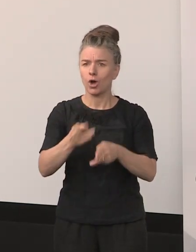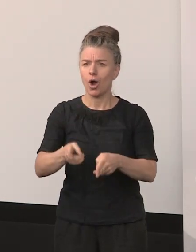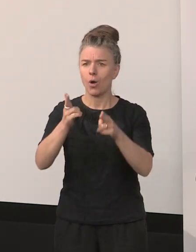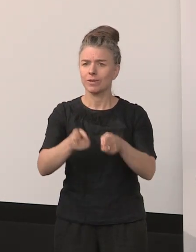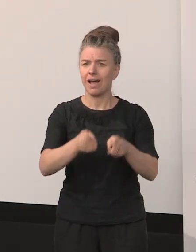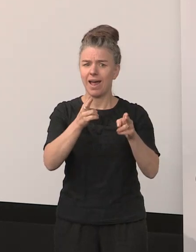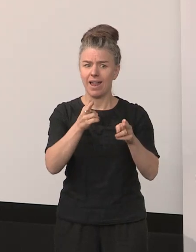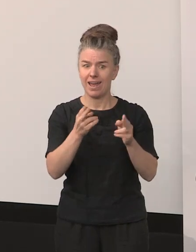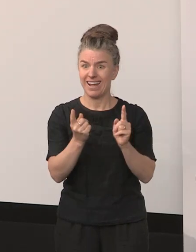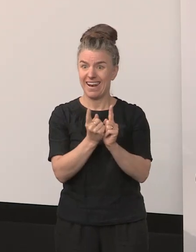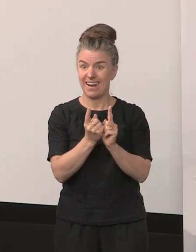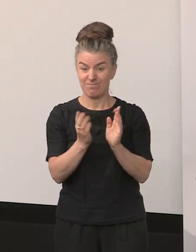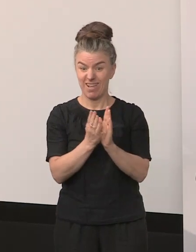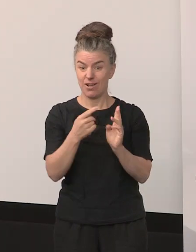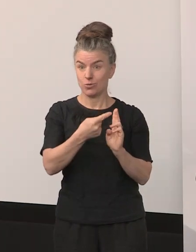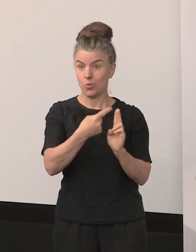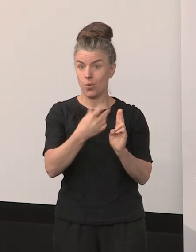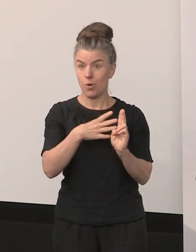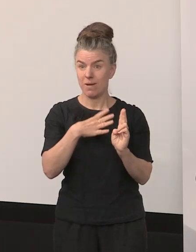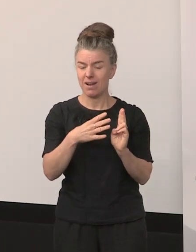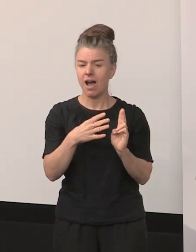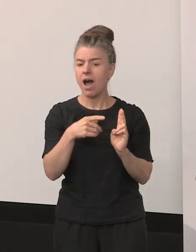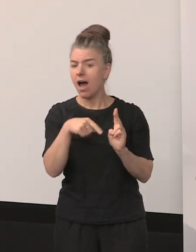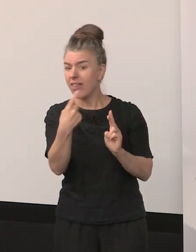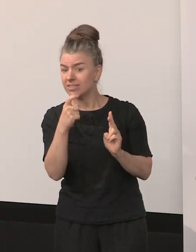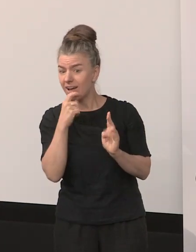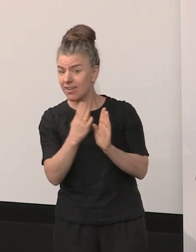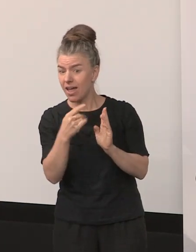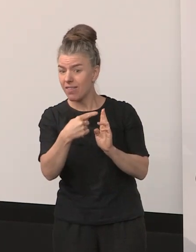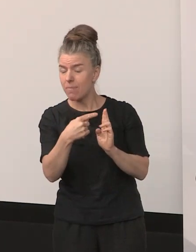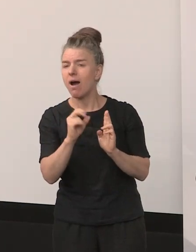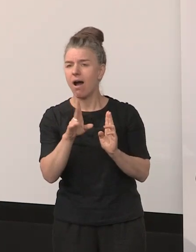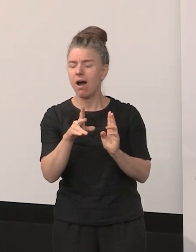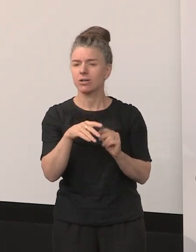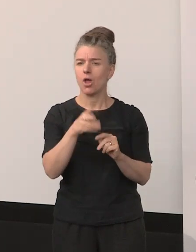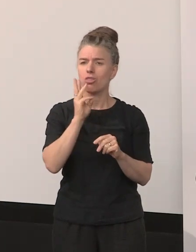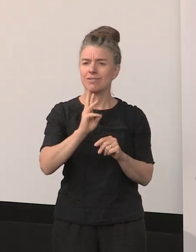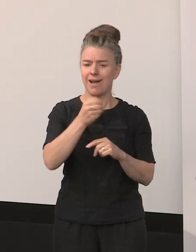actually extended, expanded, because we have now included all hotel workers. There are